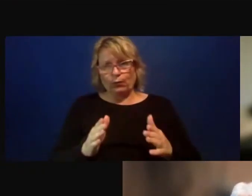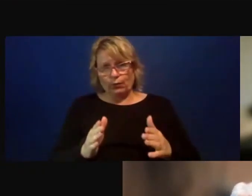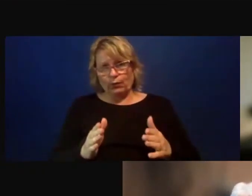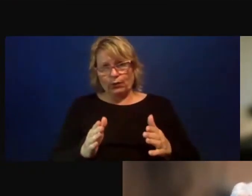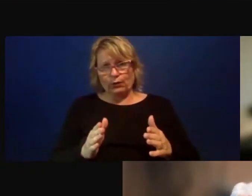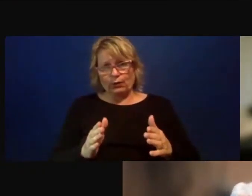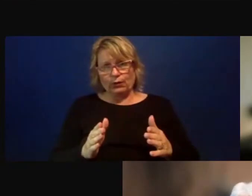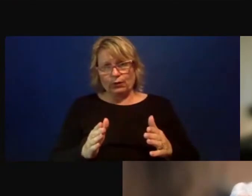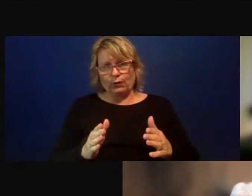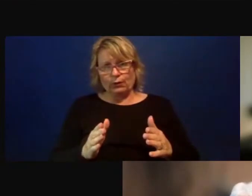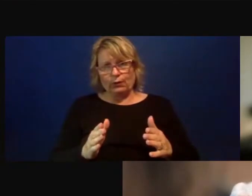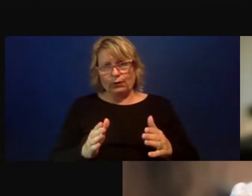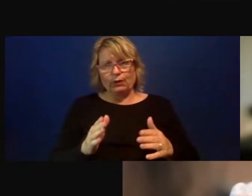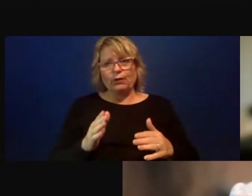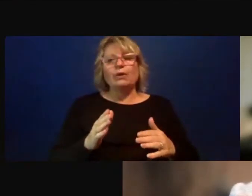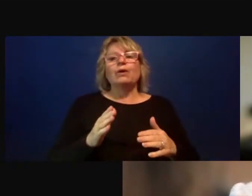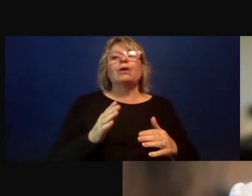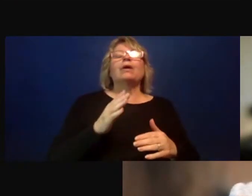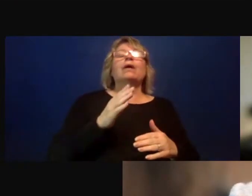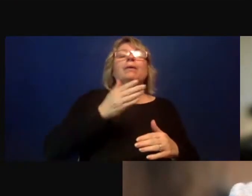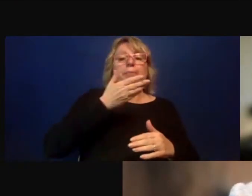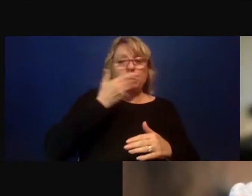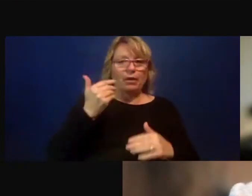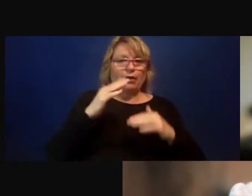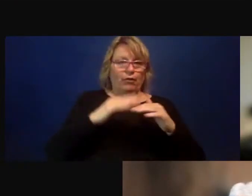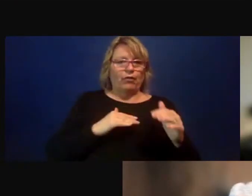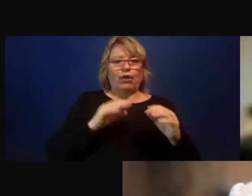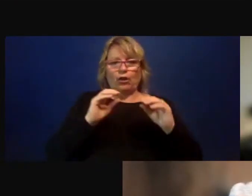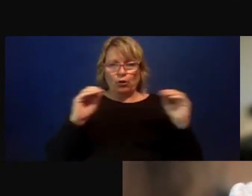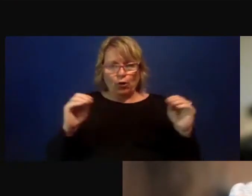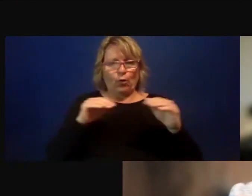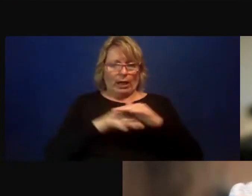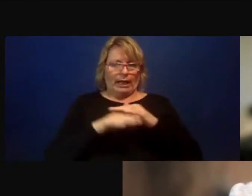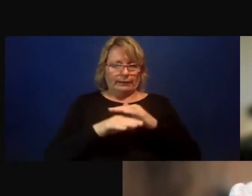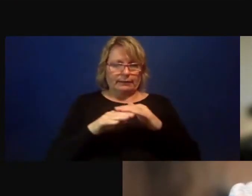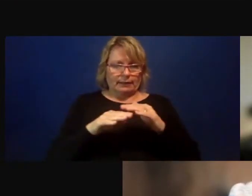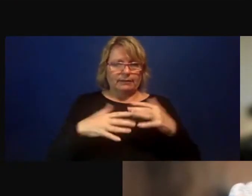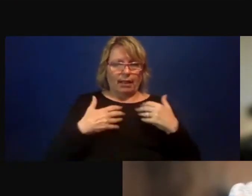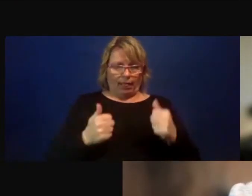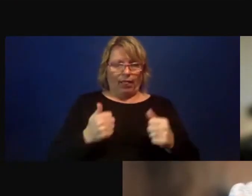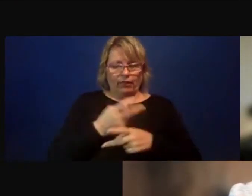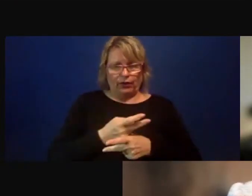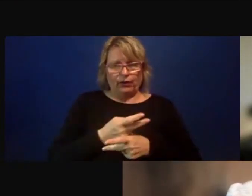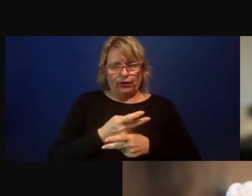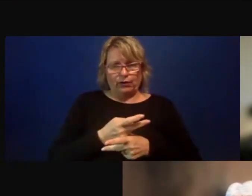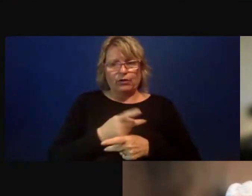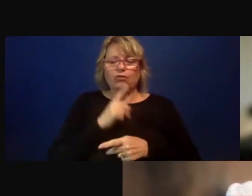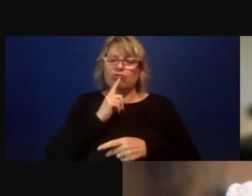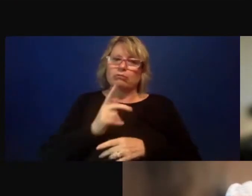is better than no access to health care at all. These were really early days and you need to be